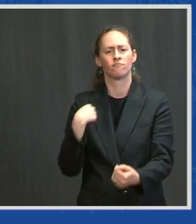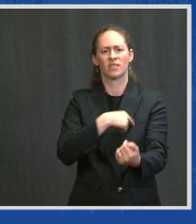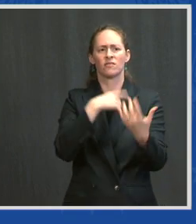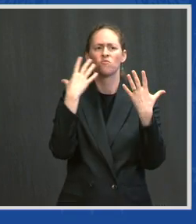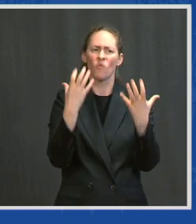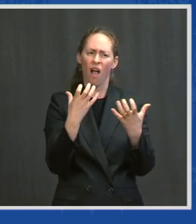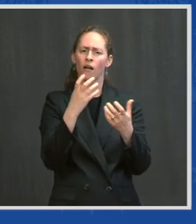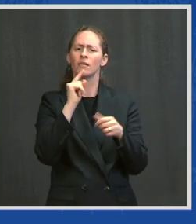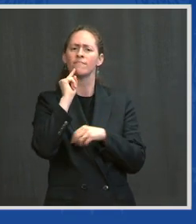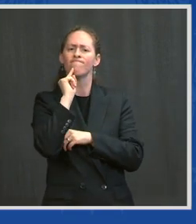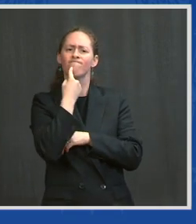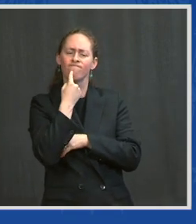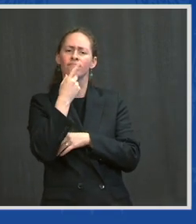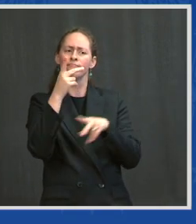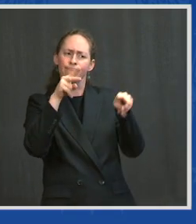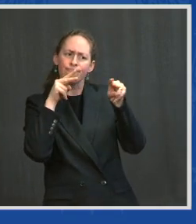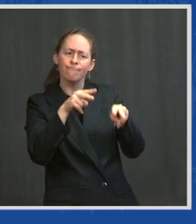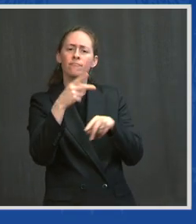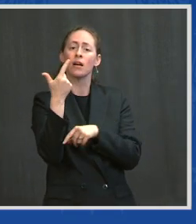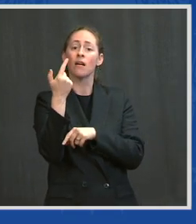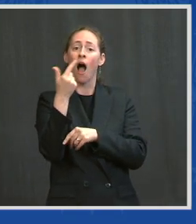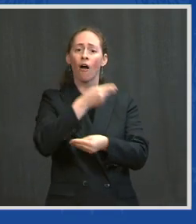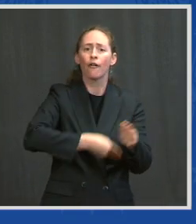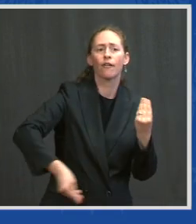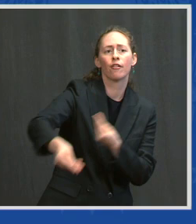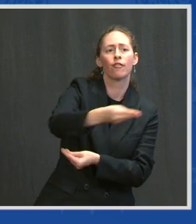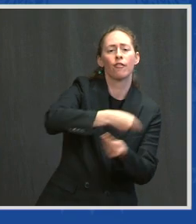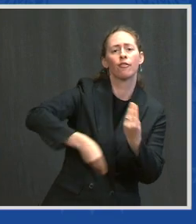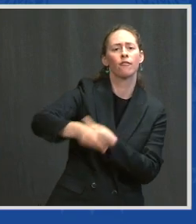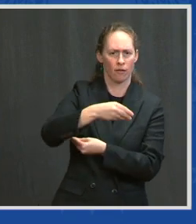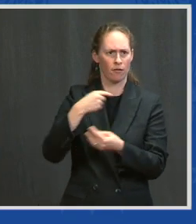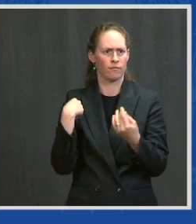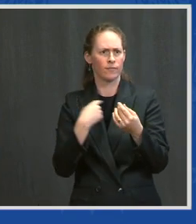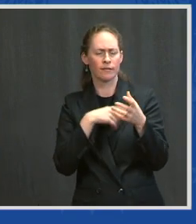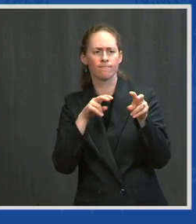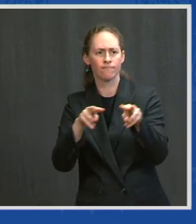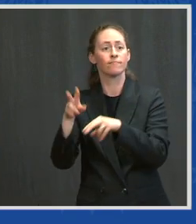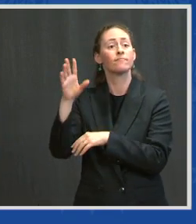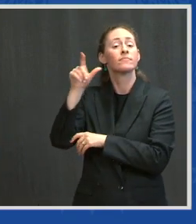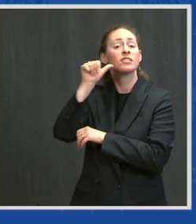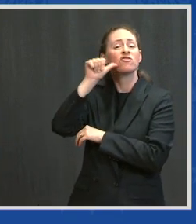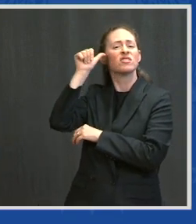Yesterday, the Department announced that it will establish five new cross-jurisdictional law enforcement